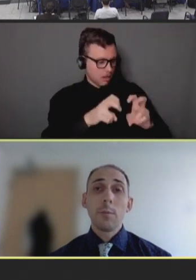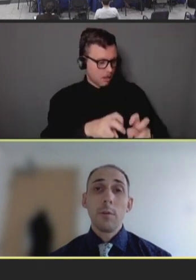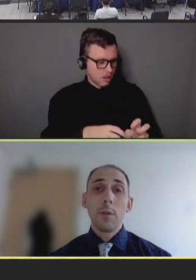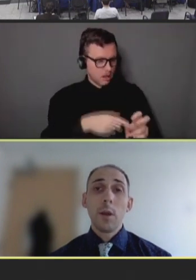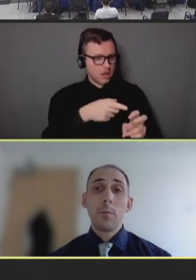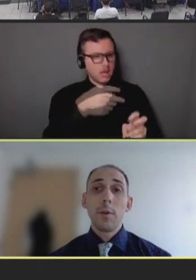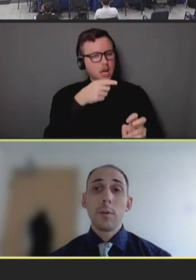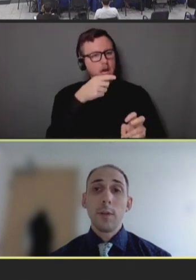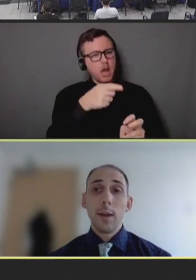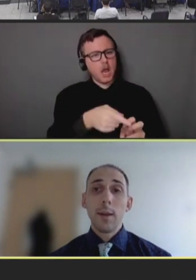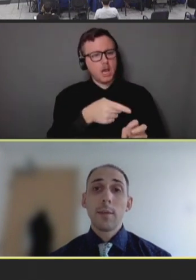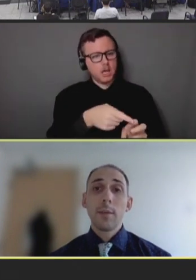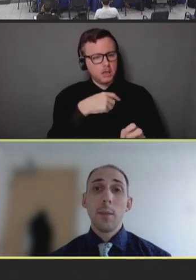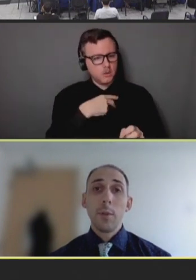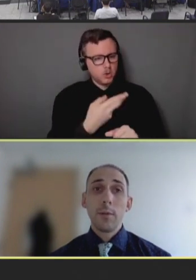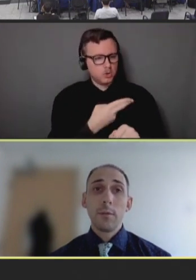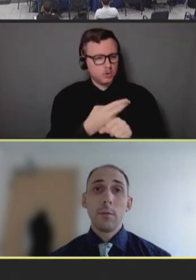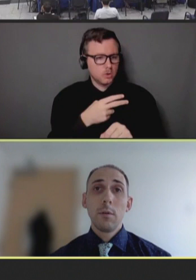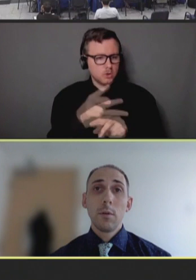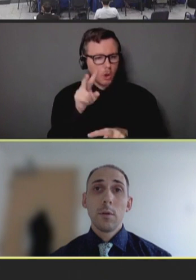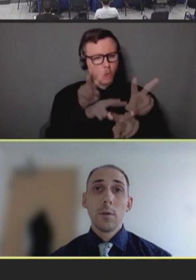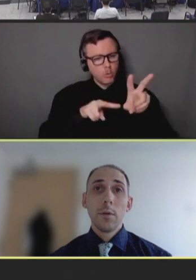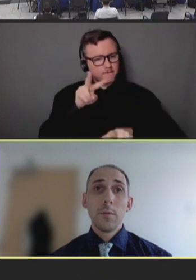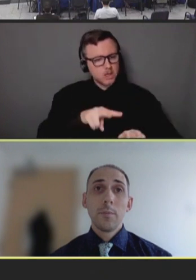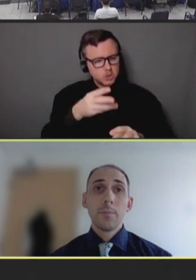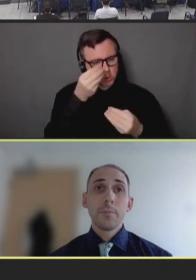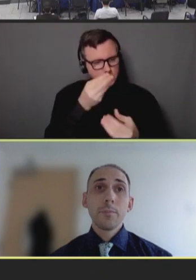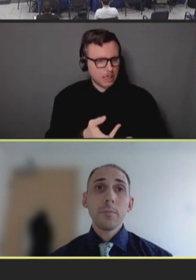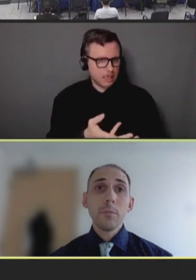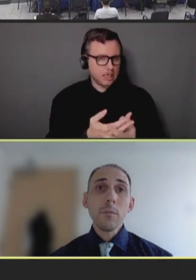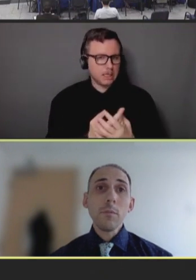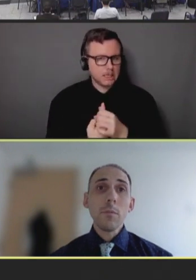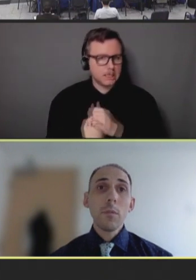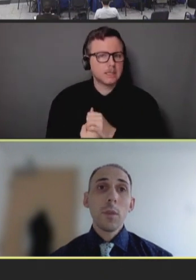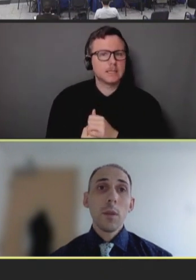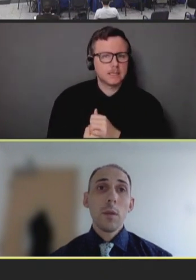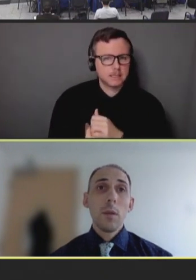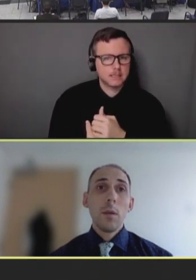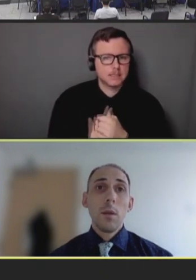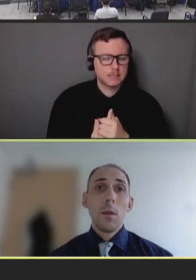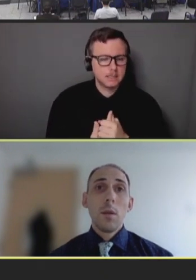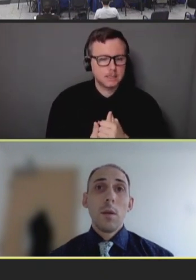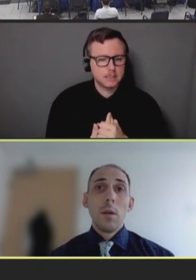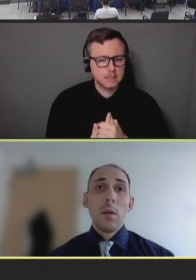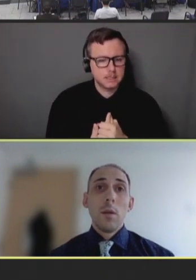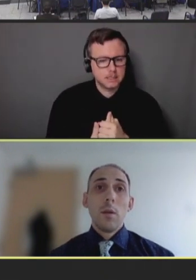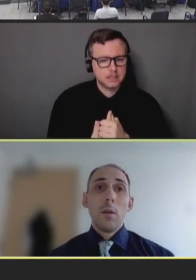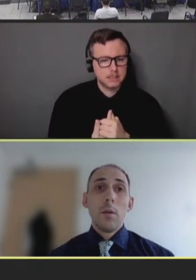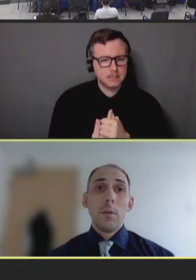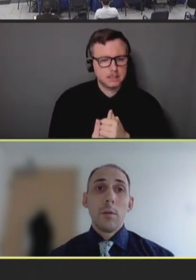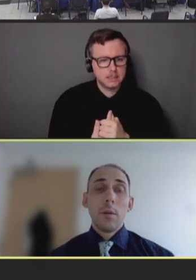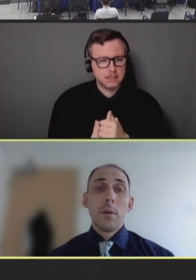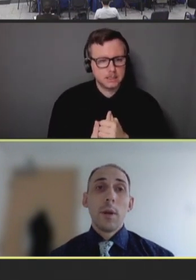using observational data. Next slide, please.